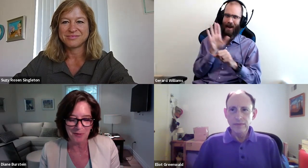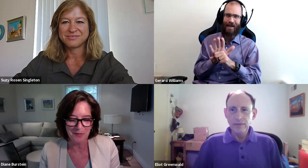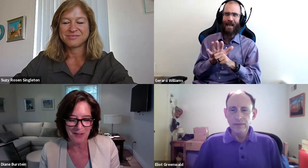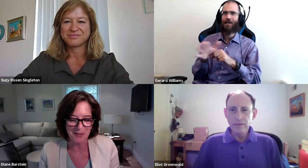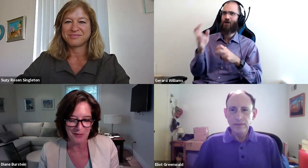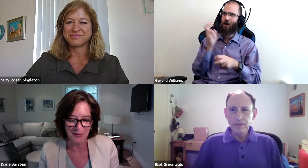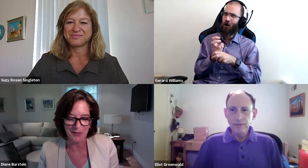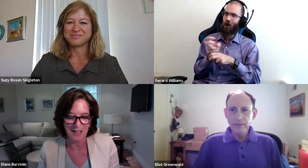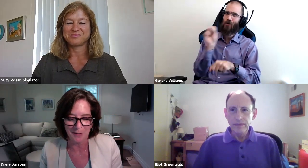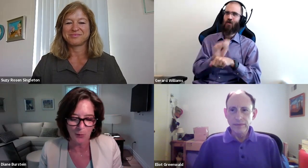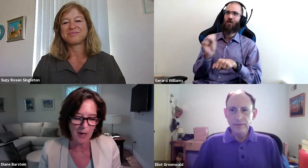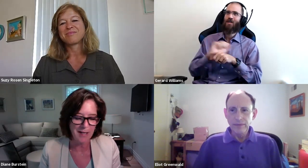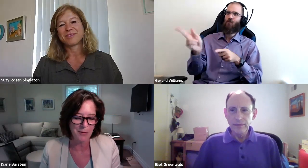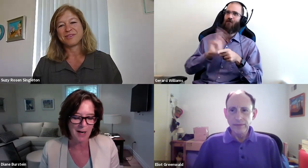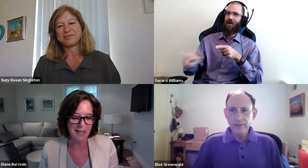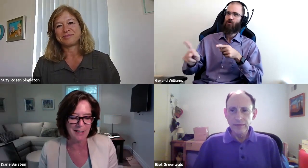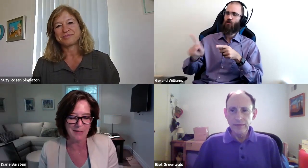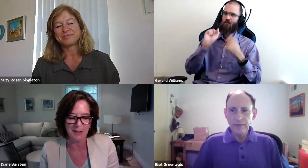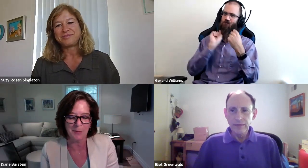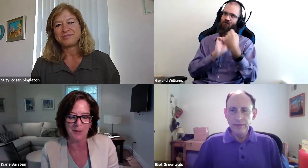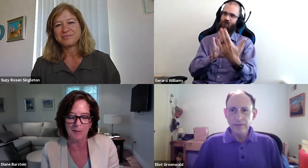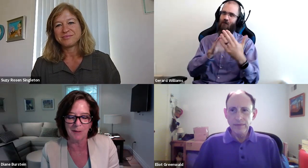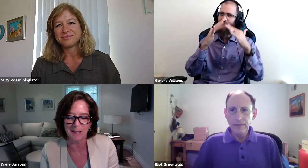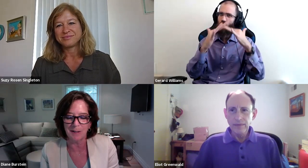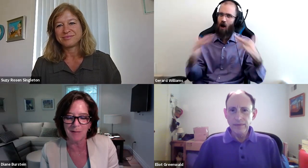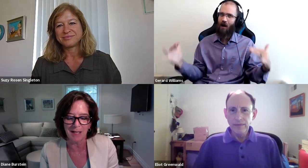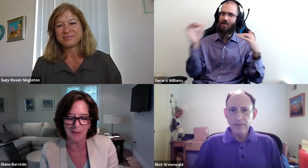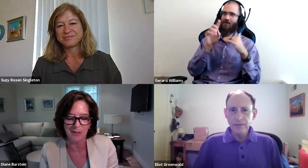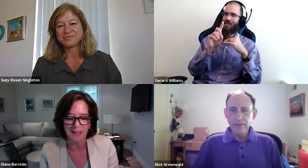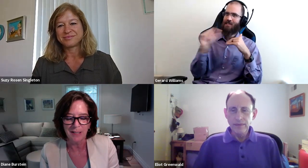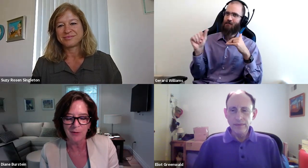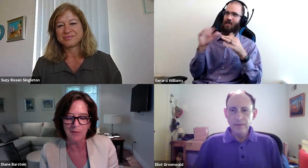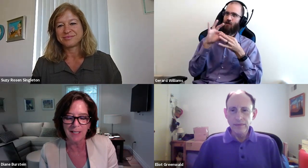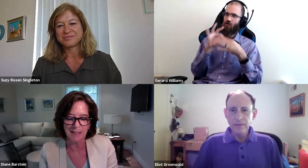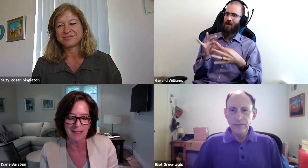professionals who tackle a wide variety of disability related matters to advance the